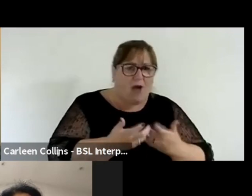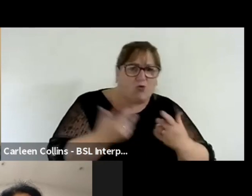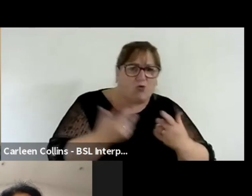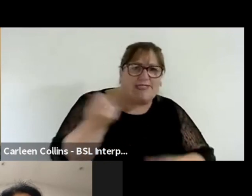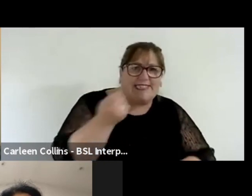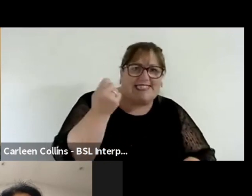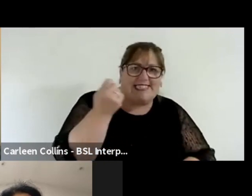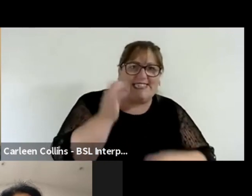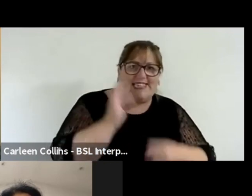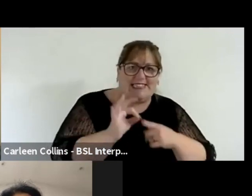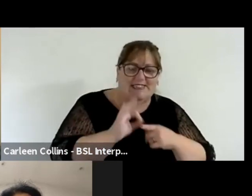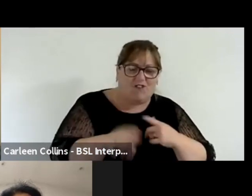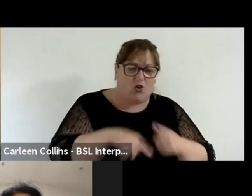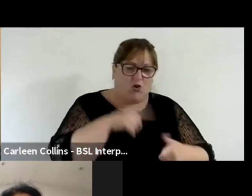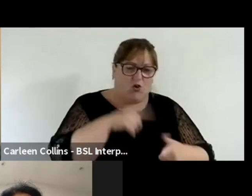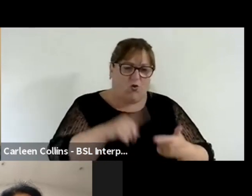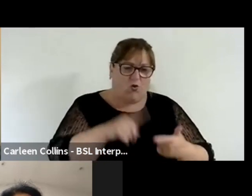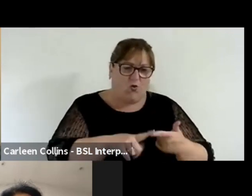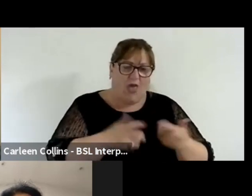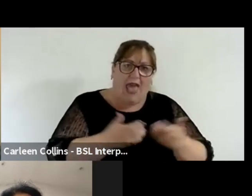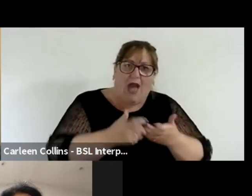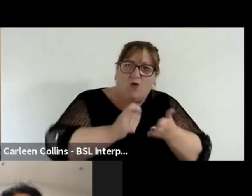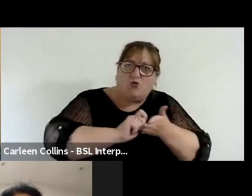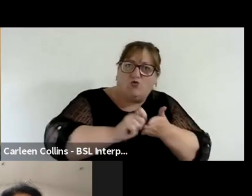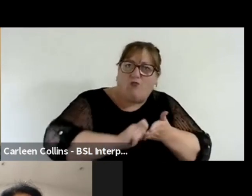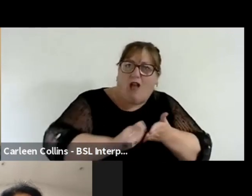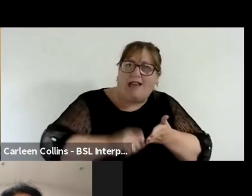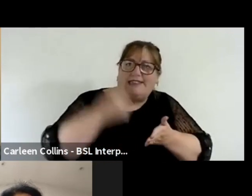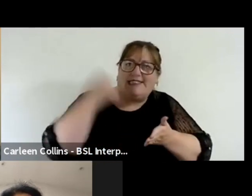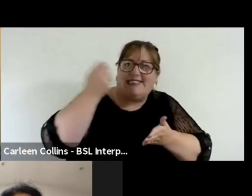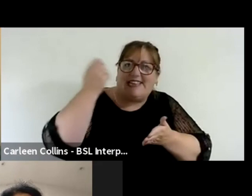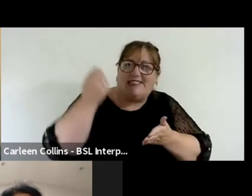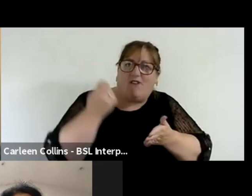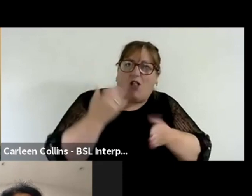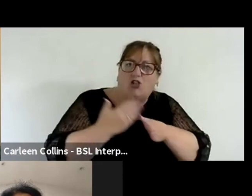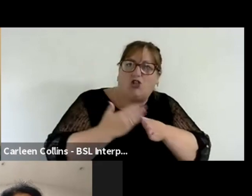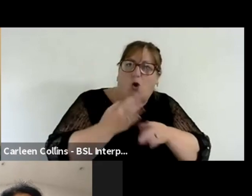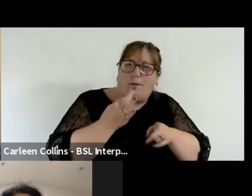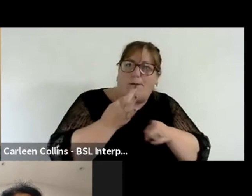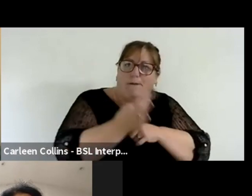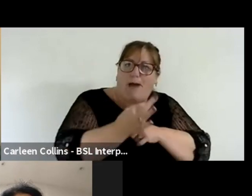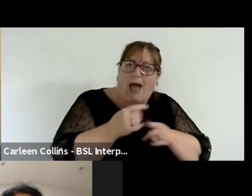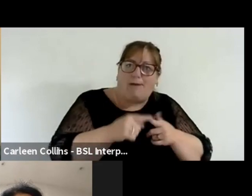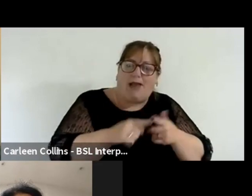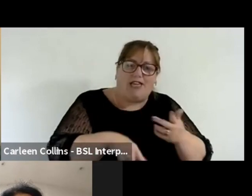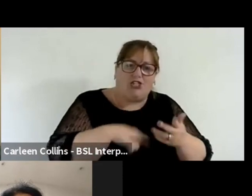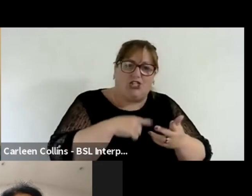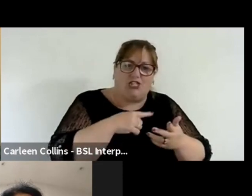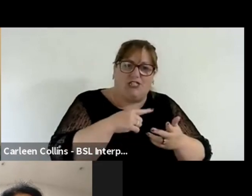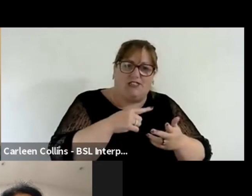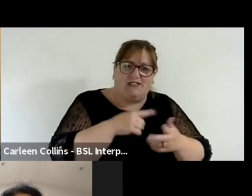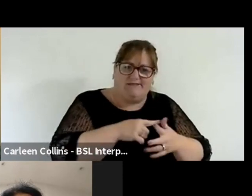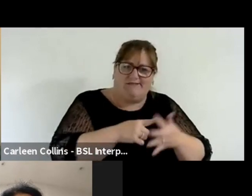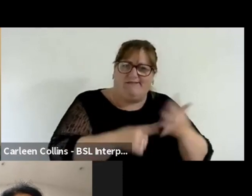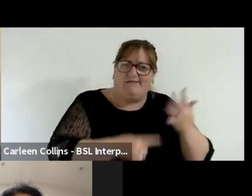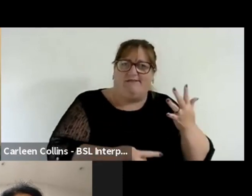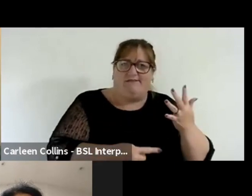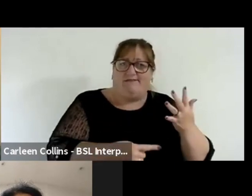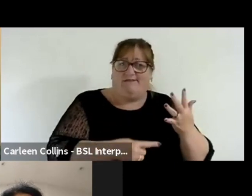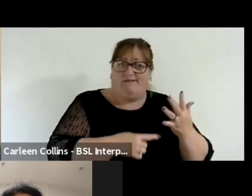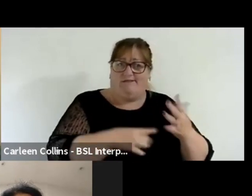Don't forget we have lots of other events on as well. We have how to succeed at interview. How to write a successful job application.